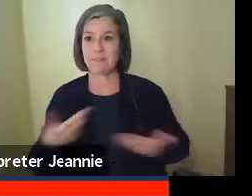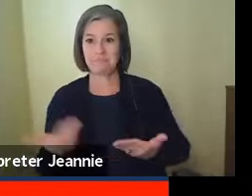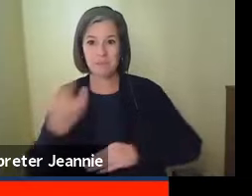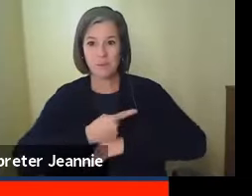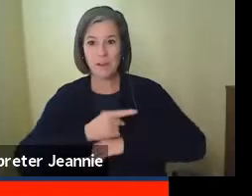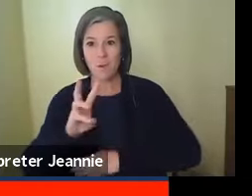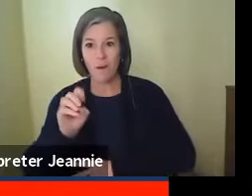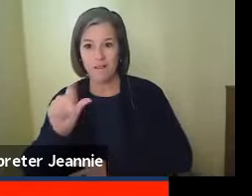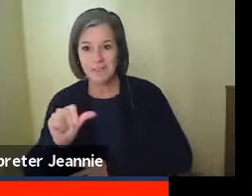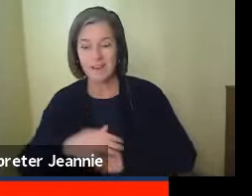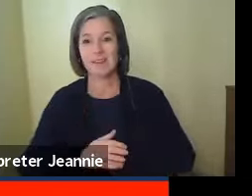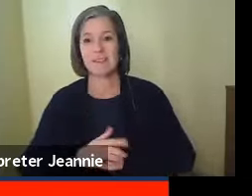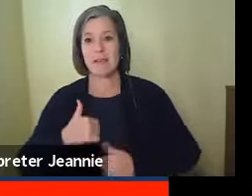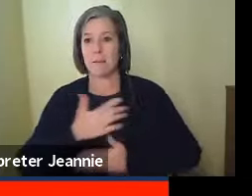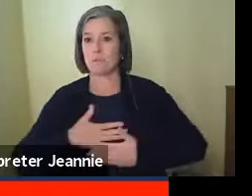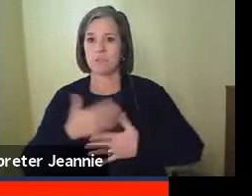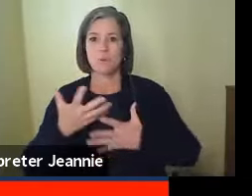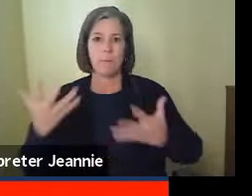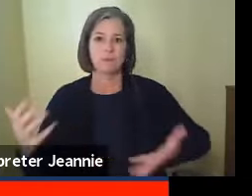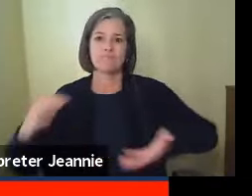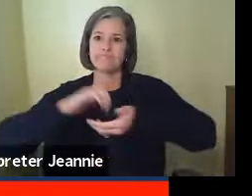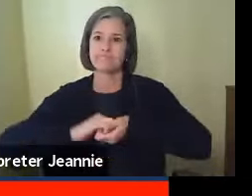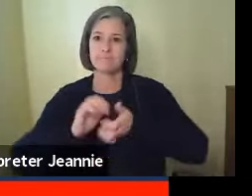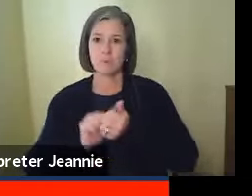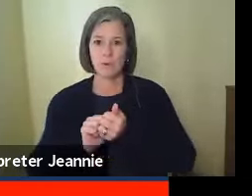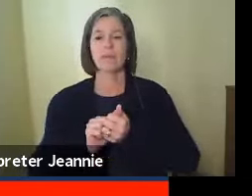just appreciate so much the partnership with Council on Developmental Disabilities and getting